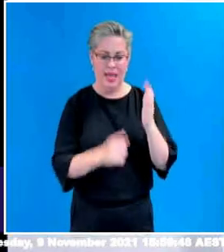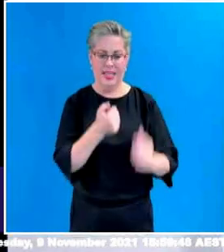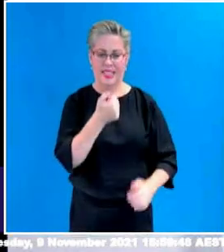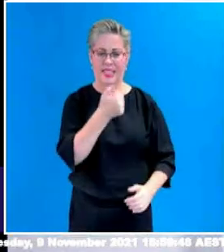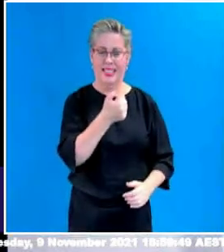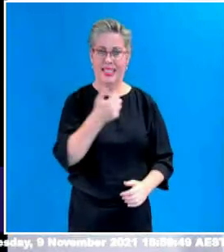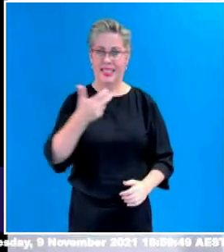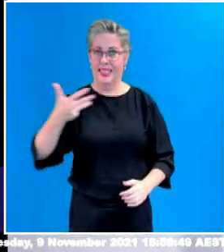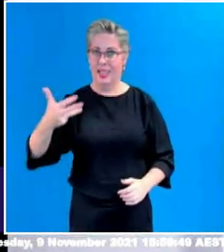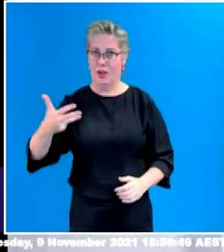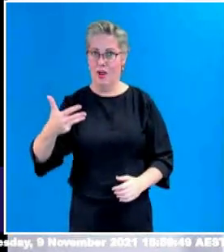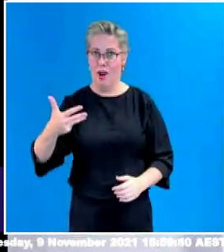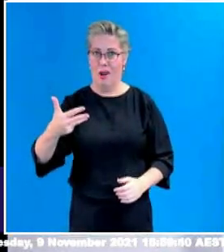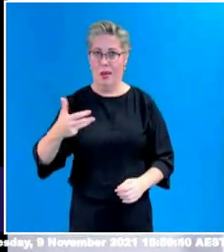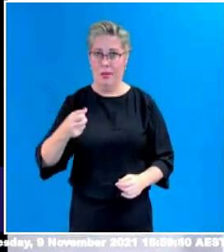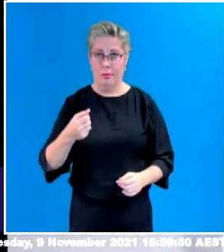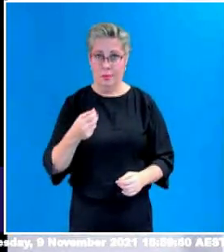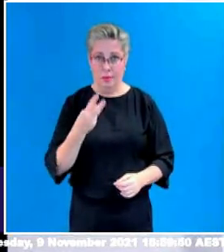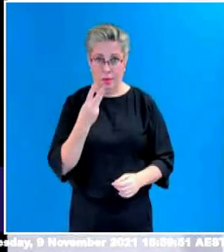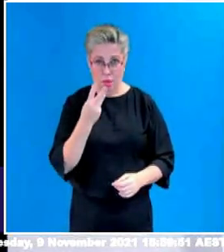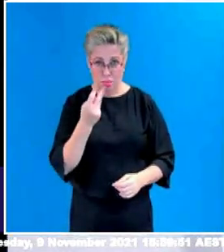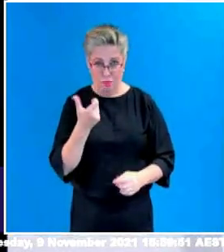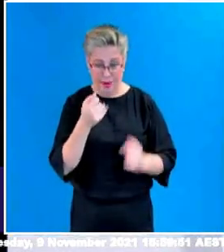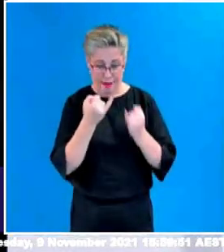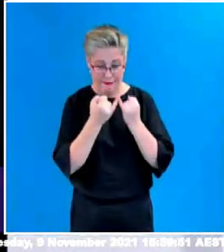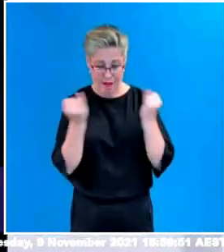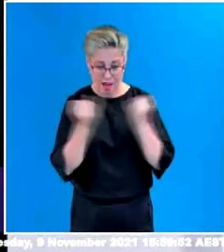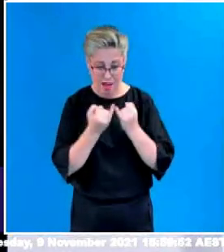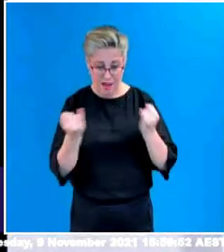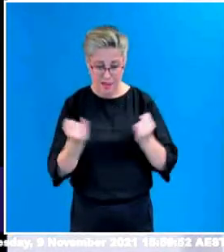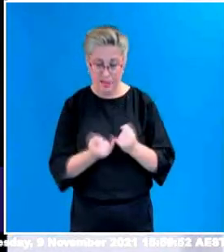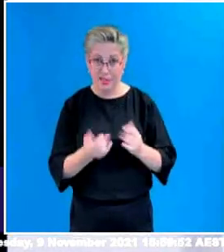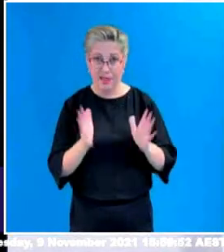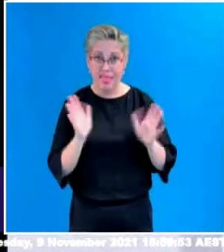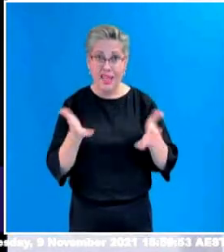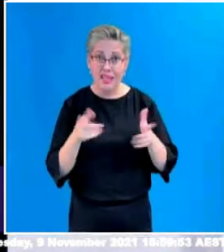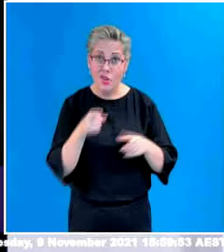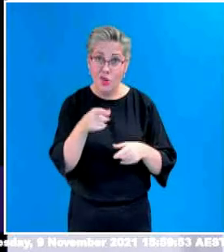Is that the entirety of the Australian Government's response to that question?